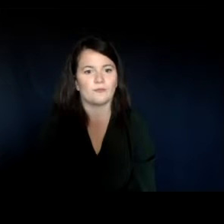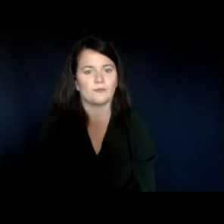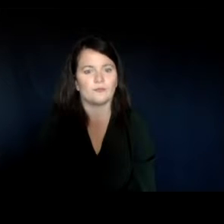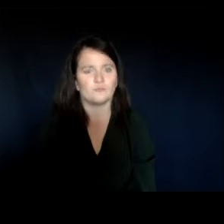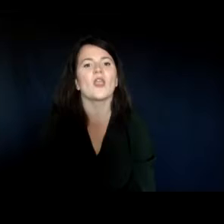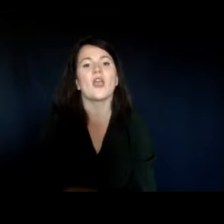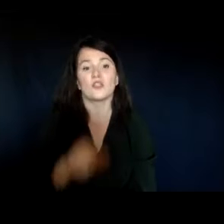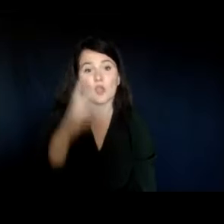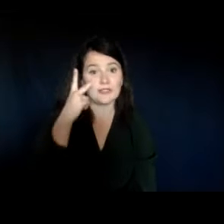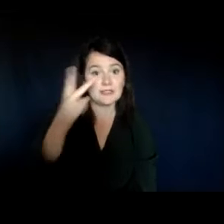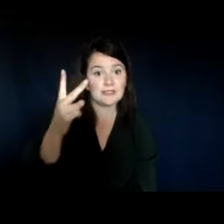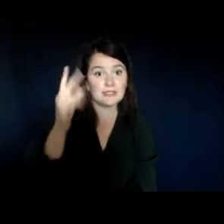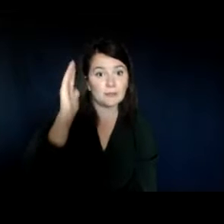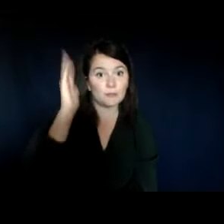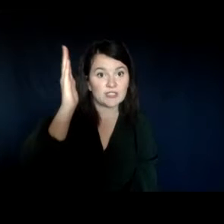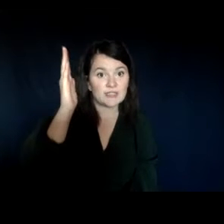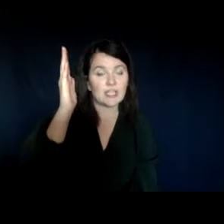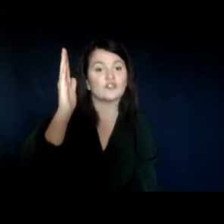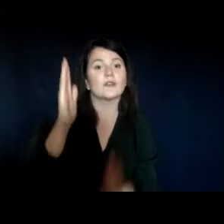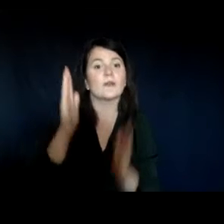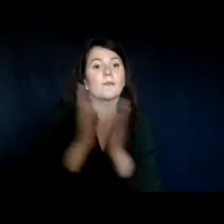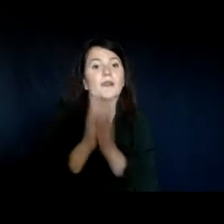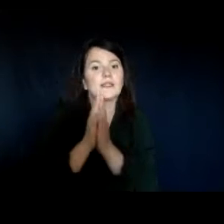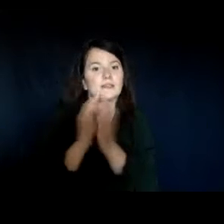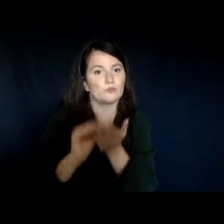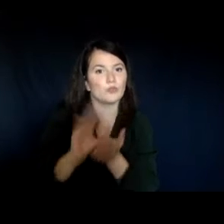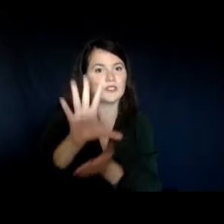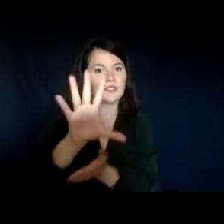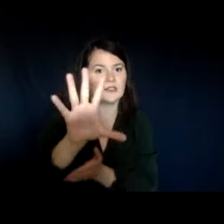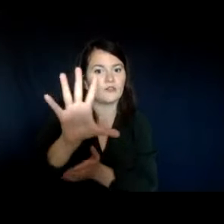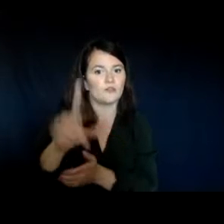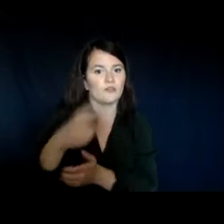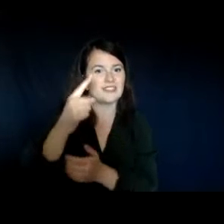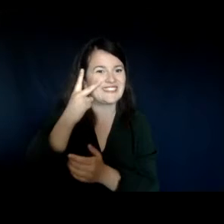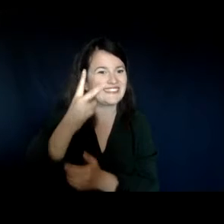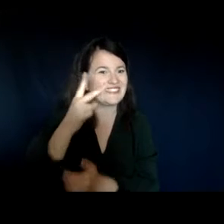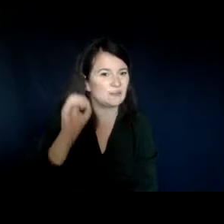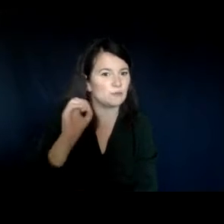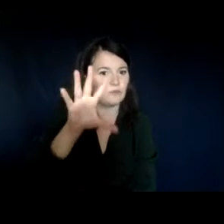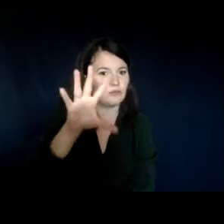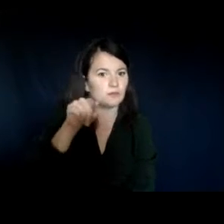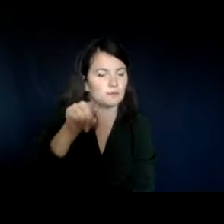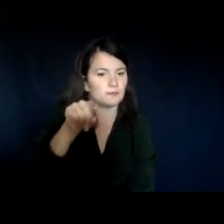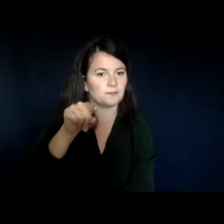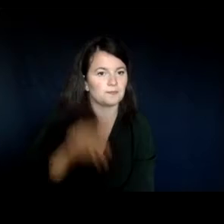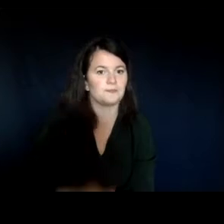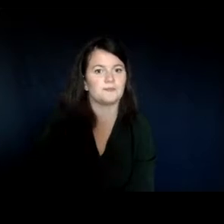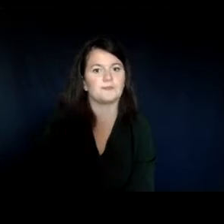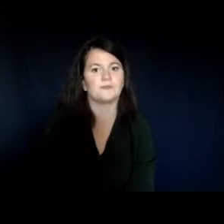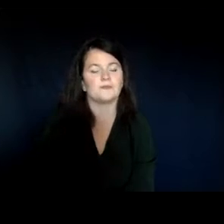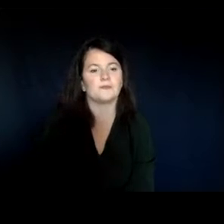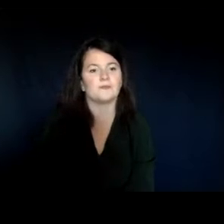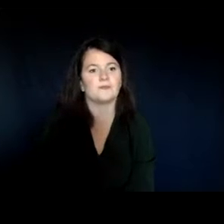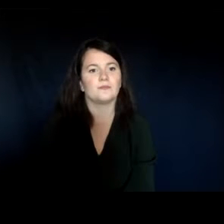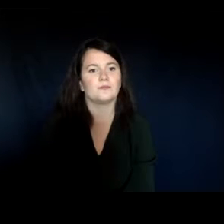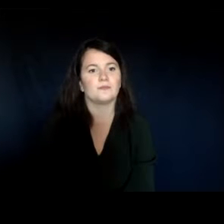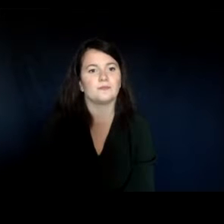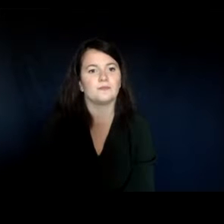the slides, so what were the reasons to amend the CRII?